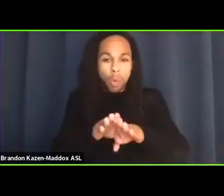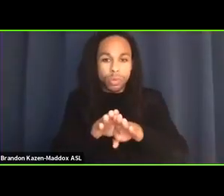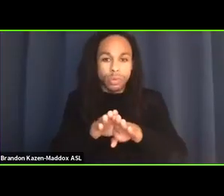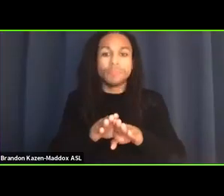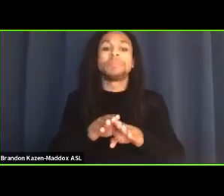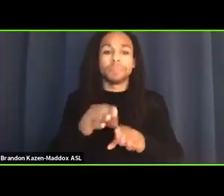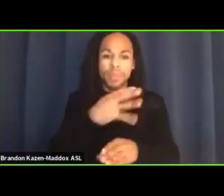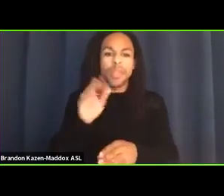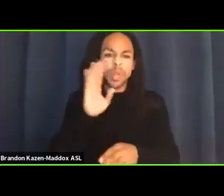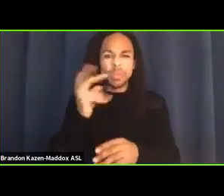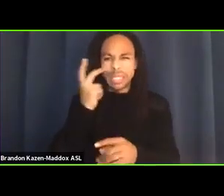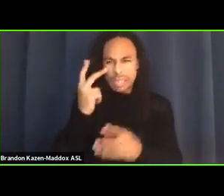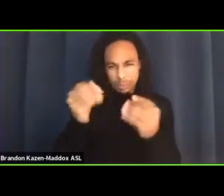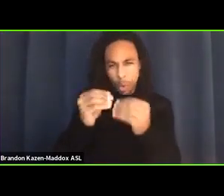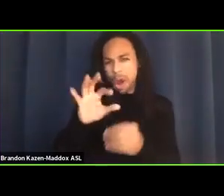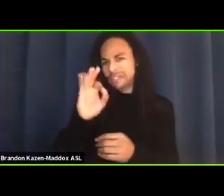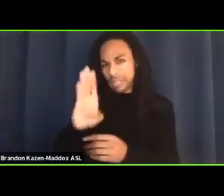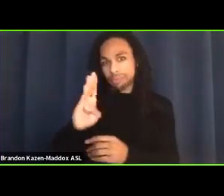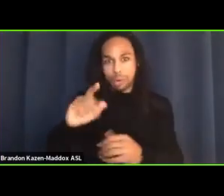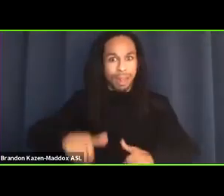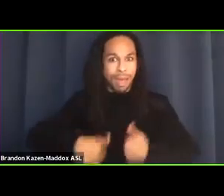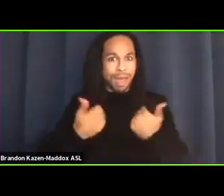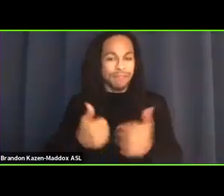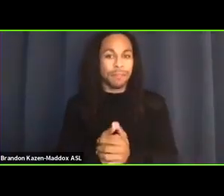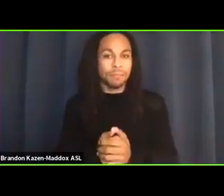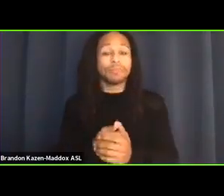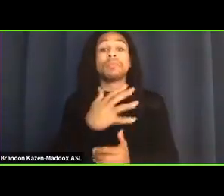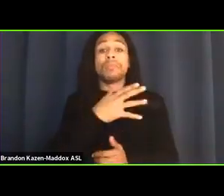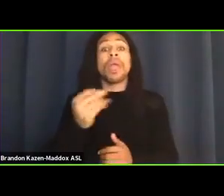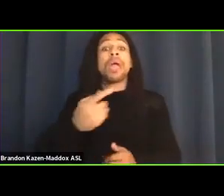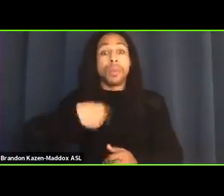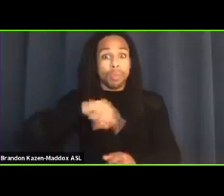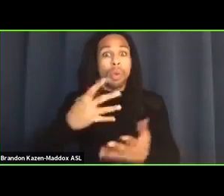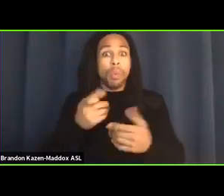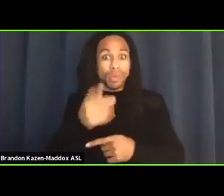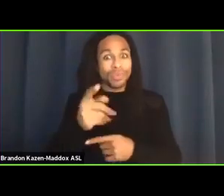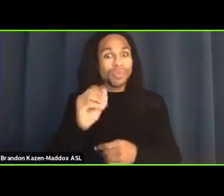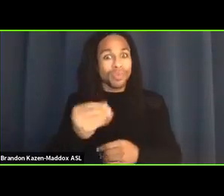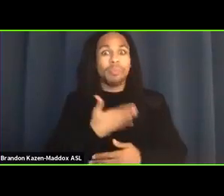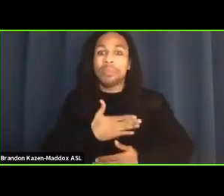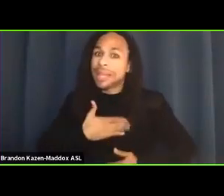on Facebook with questions you may have for the speakers. We will be gathering them throughout